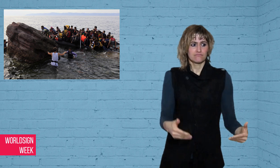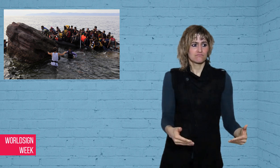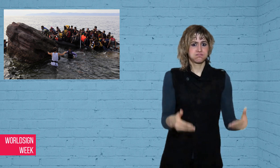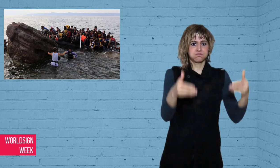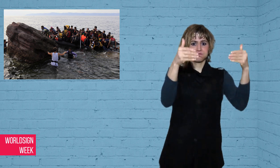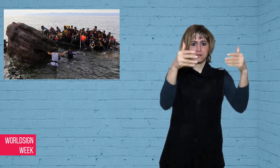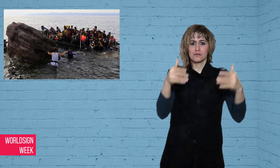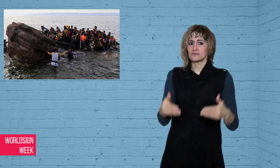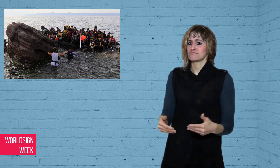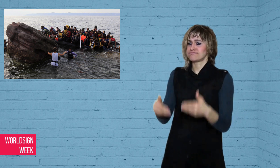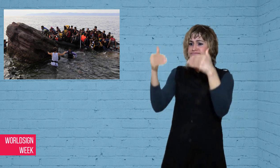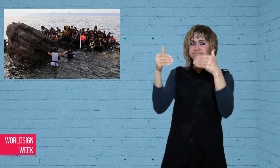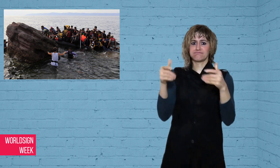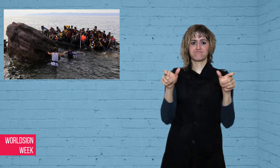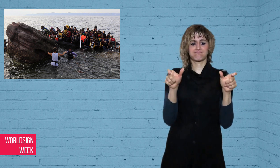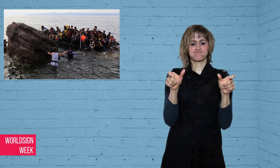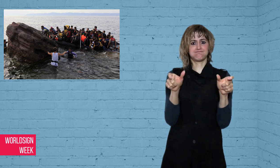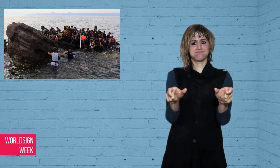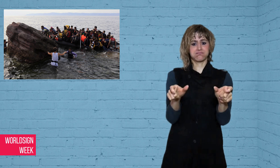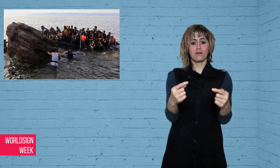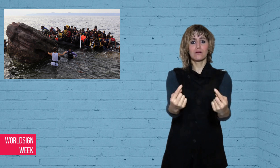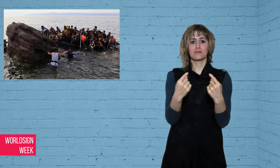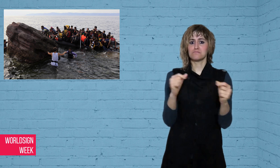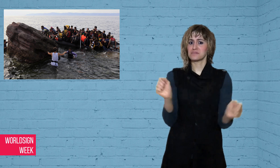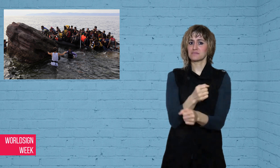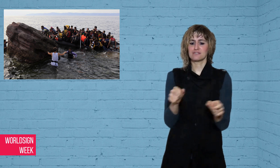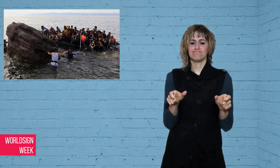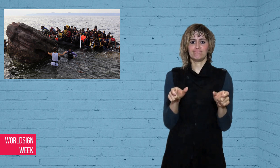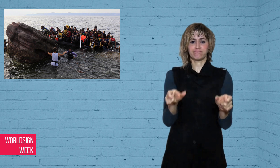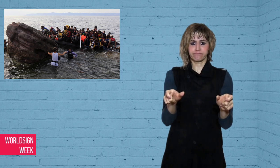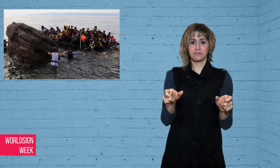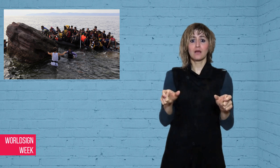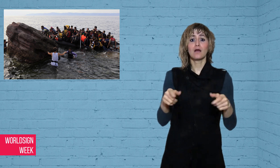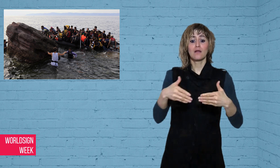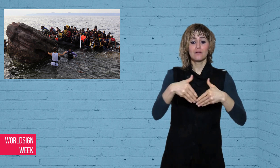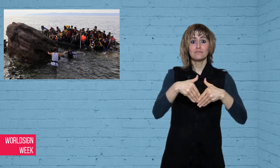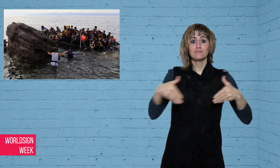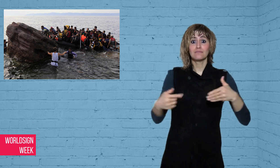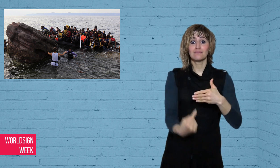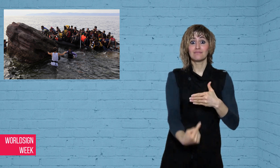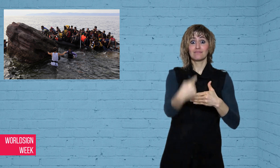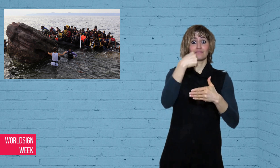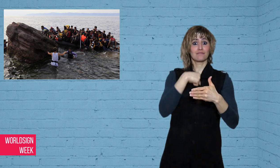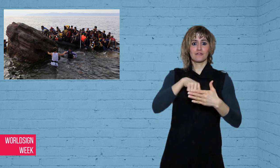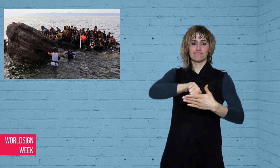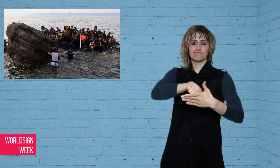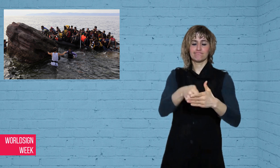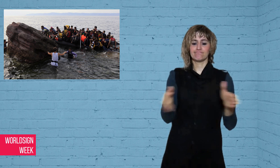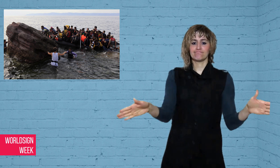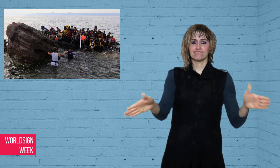fences and locked their borders.